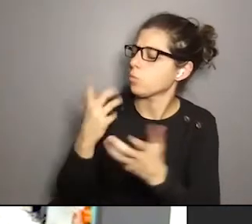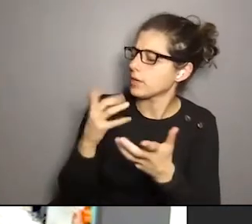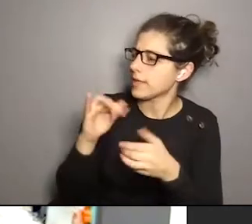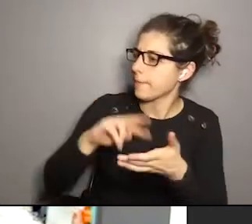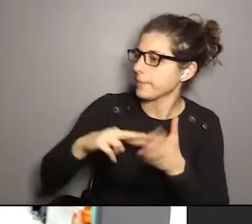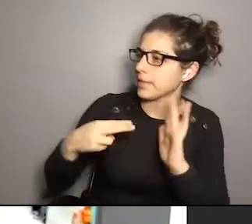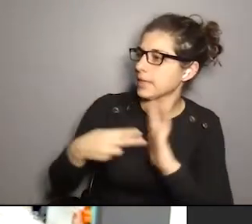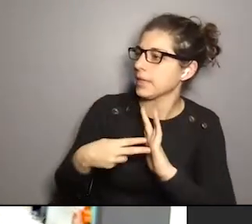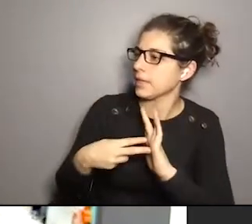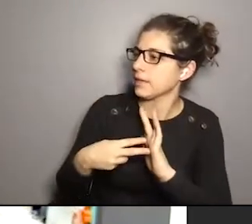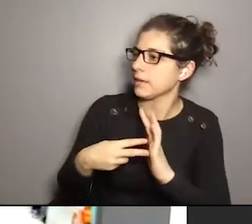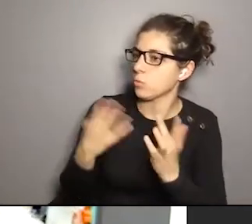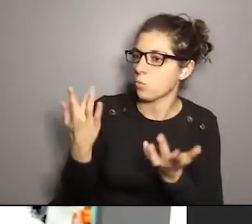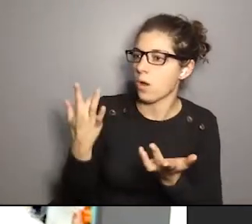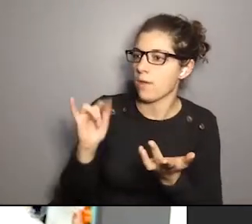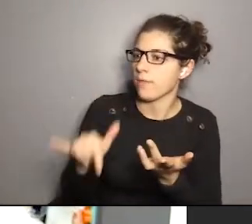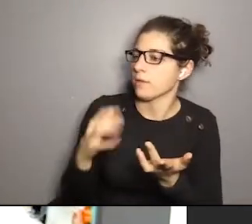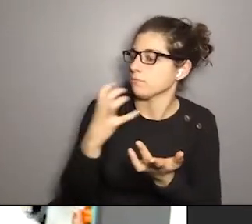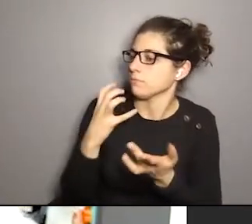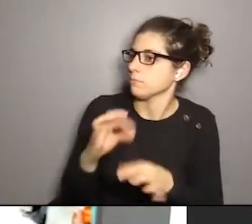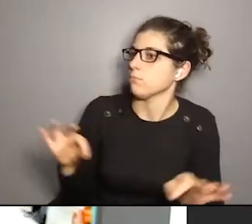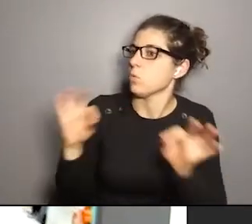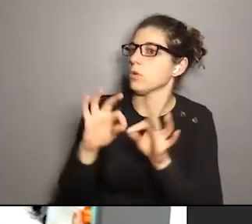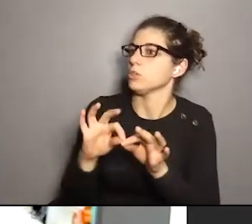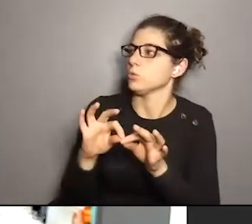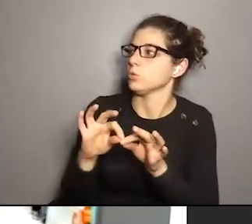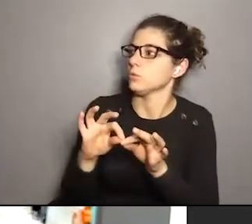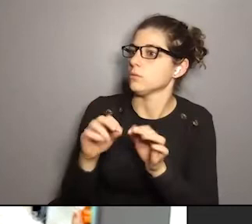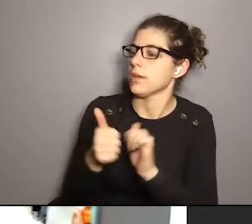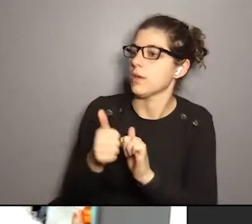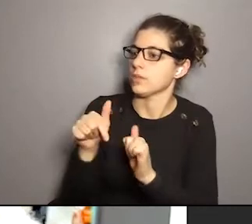and why that is so crucial to how this program was created.